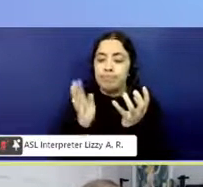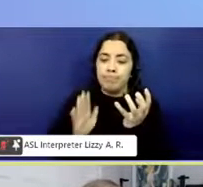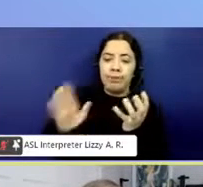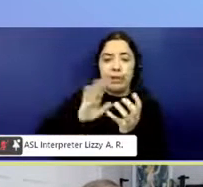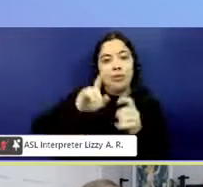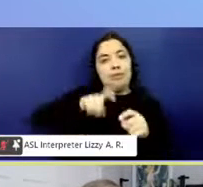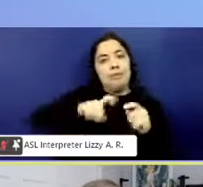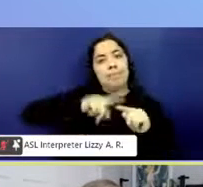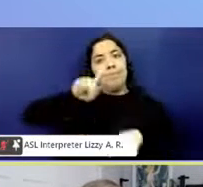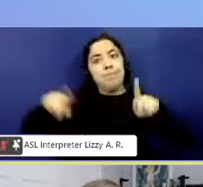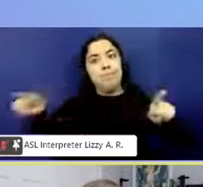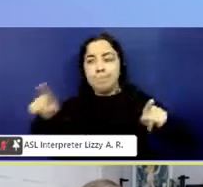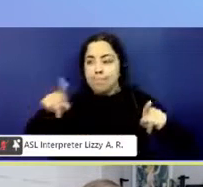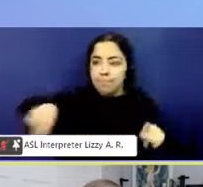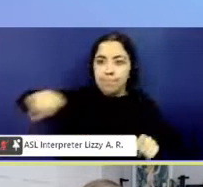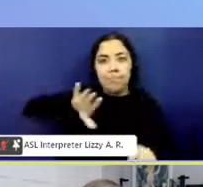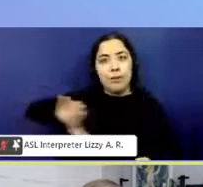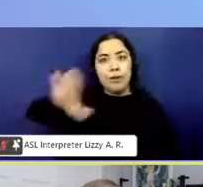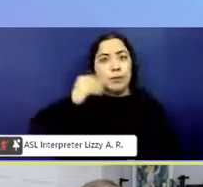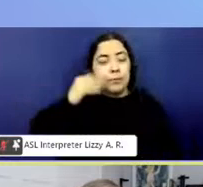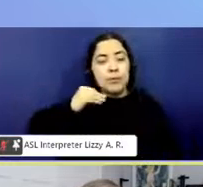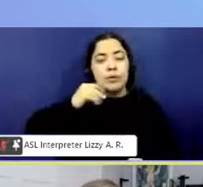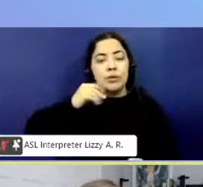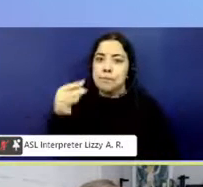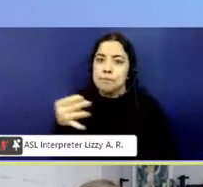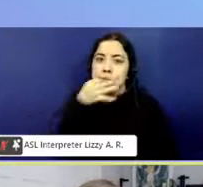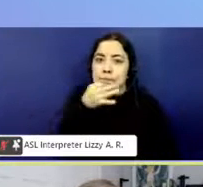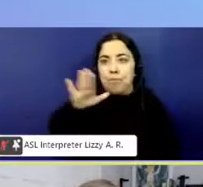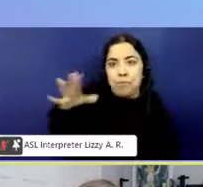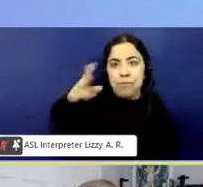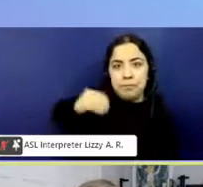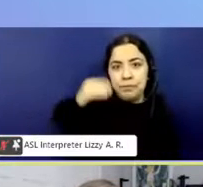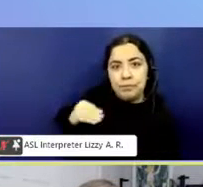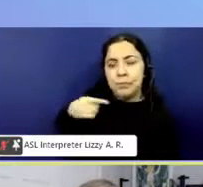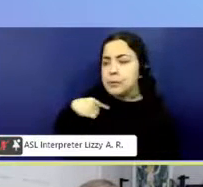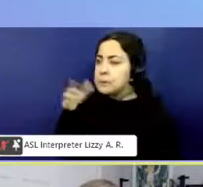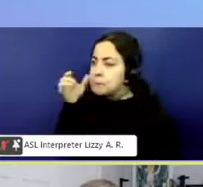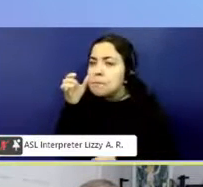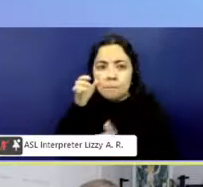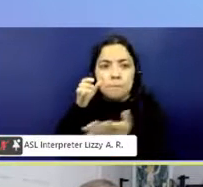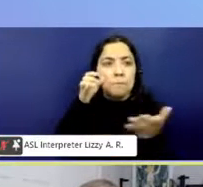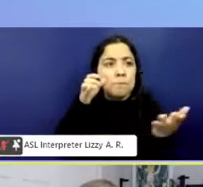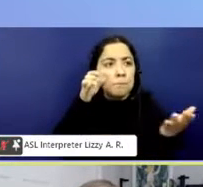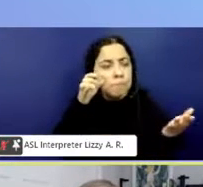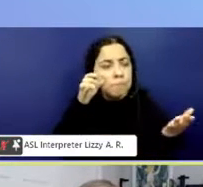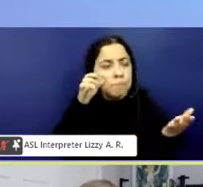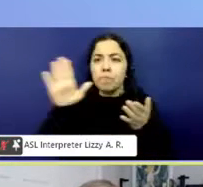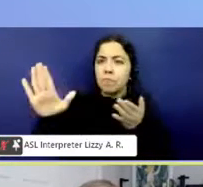true experts in adapting we absorb the different ways people approach problem solving some people